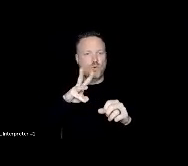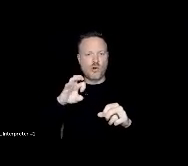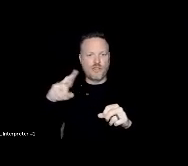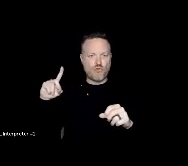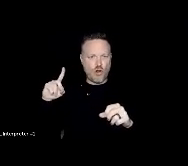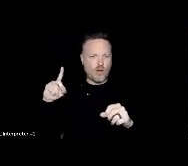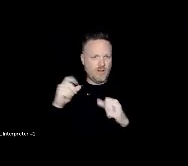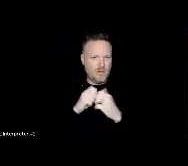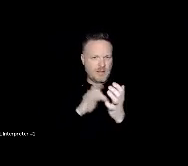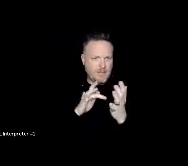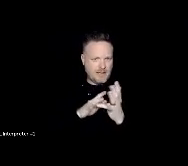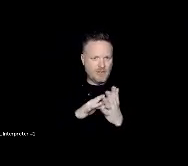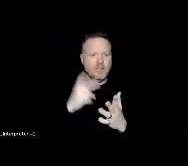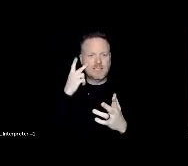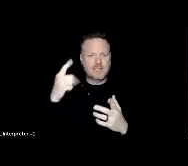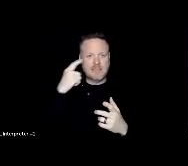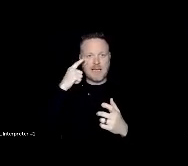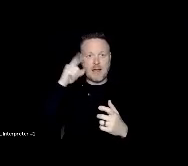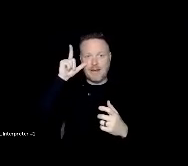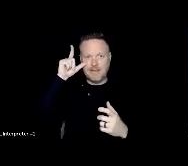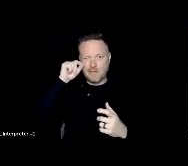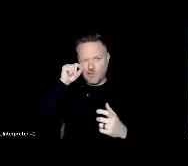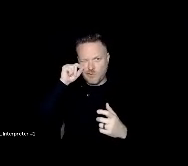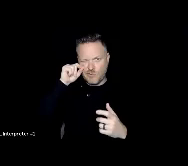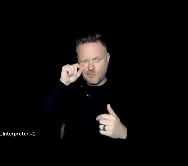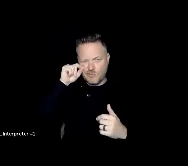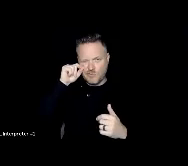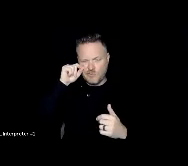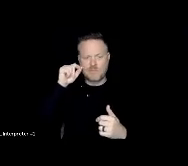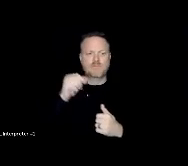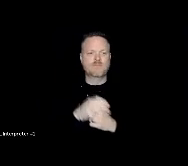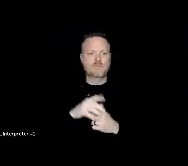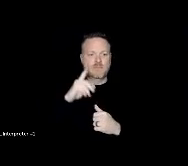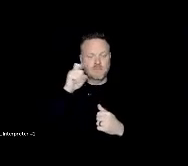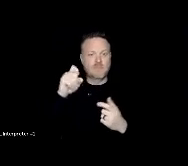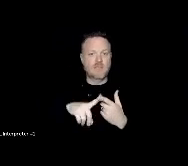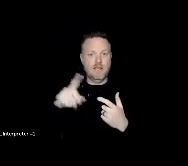As you see, his eye is closed. That's because his ash bit of his eye was broken.